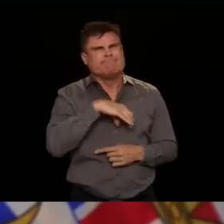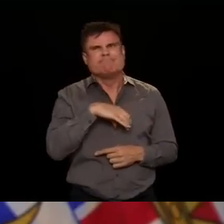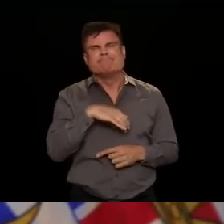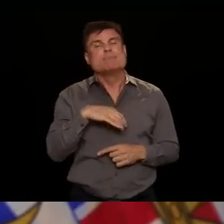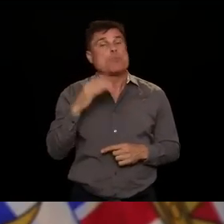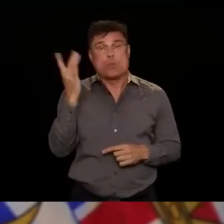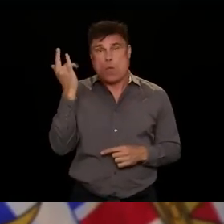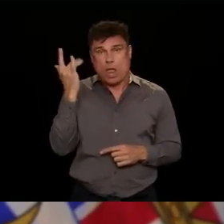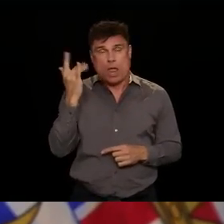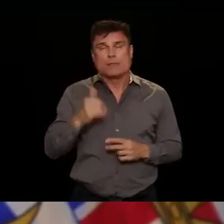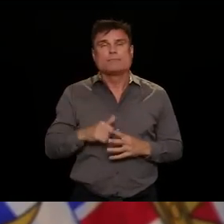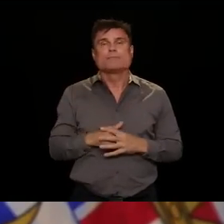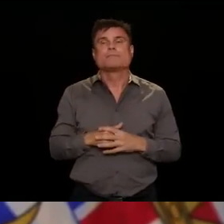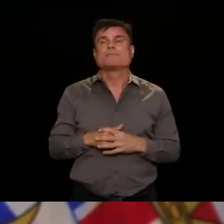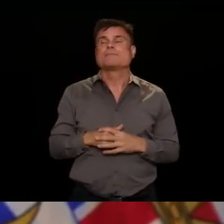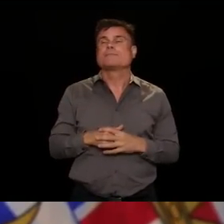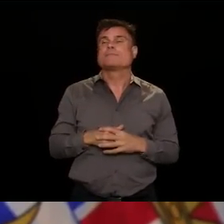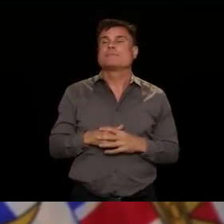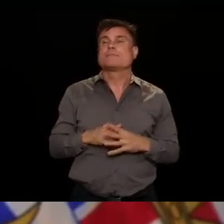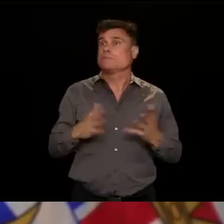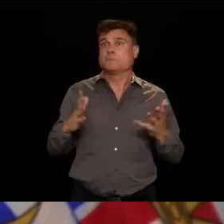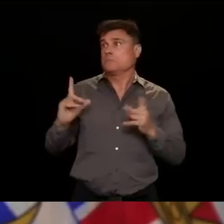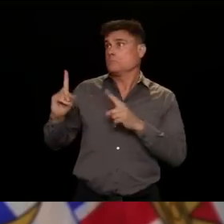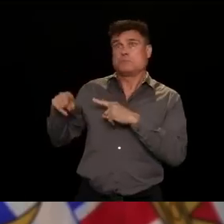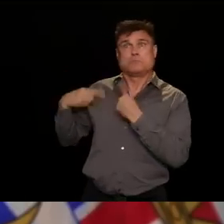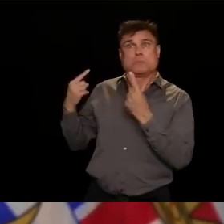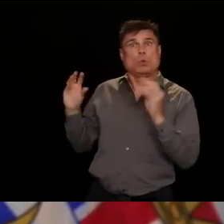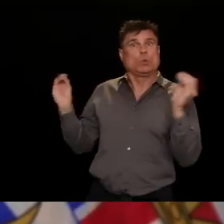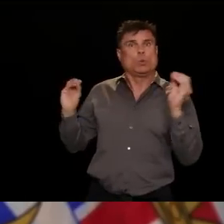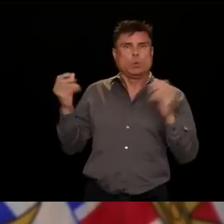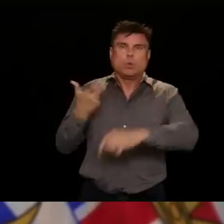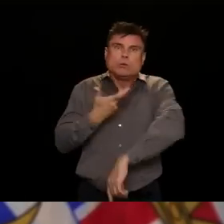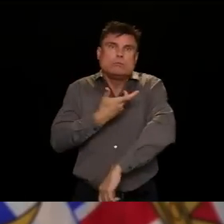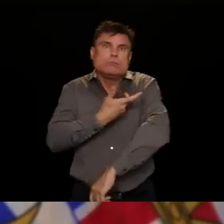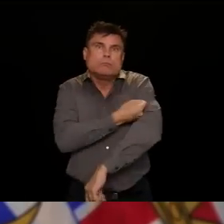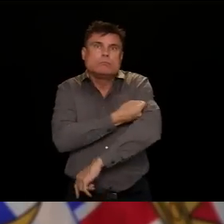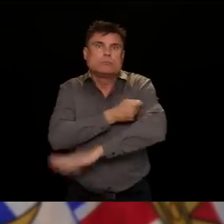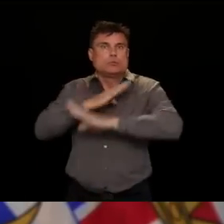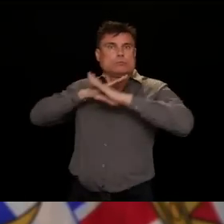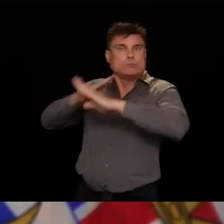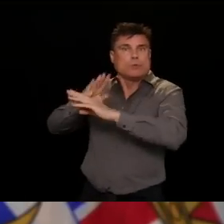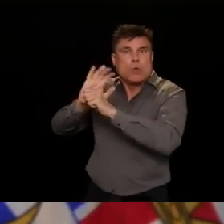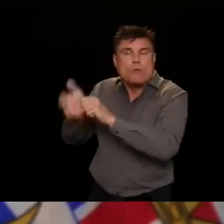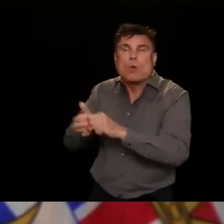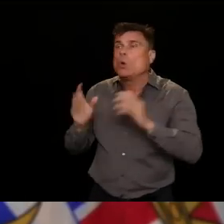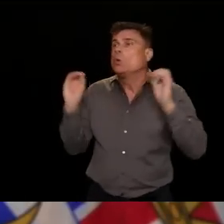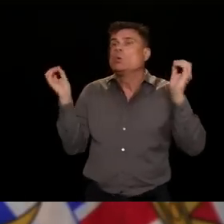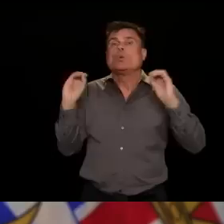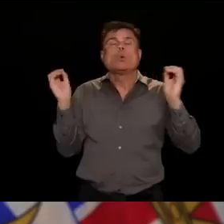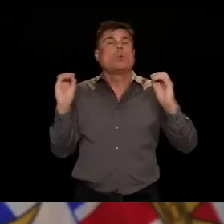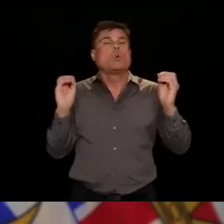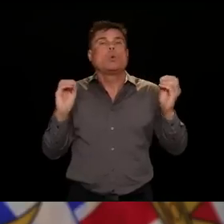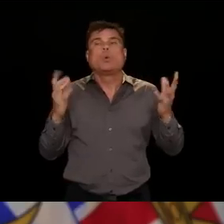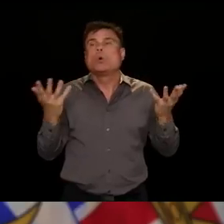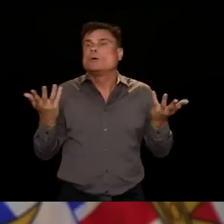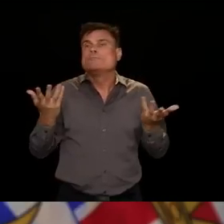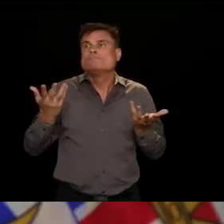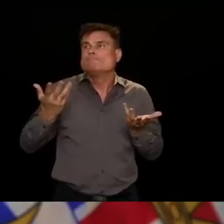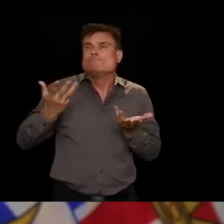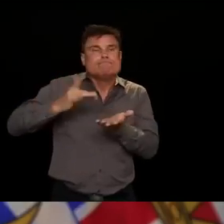interactions and also our business and economy , all the important things we need. Right now we are in a strange place